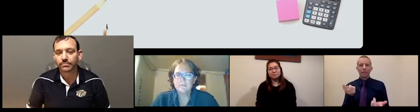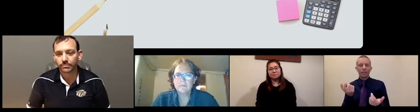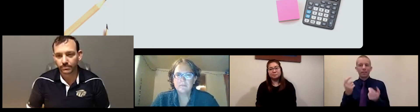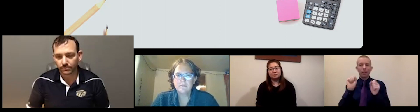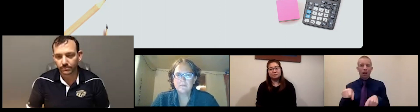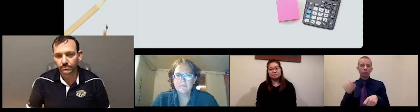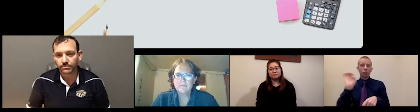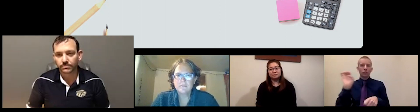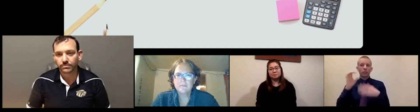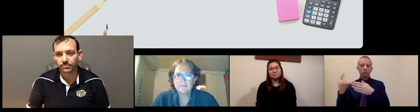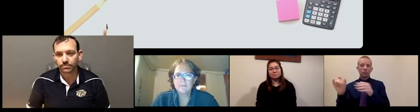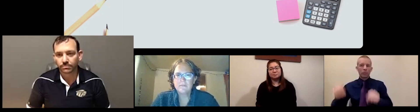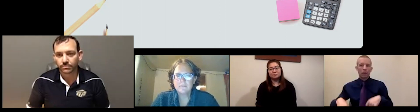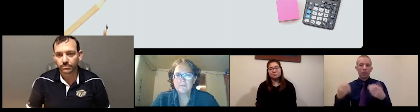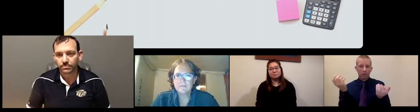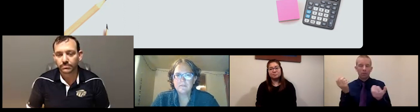It could lead to an emergency.